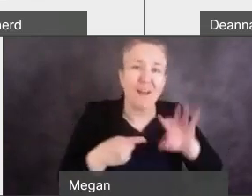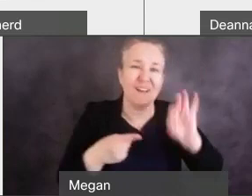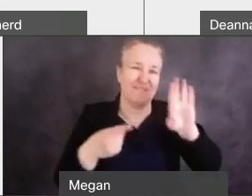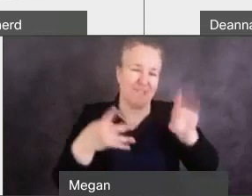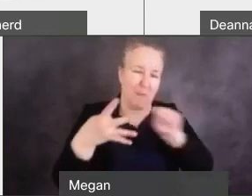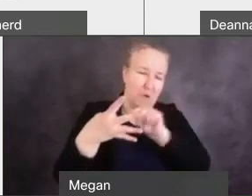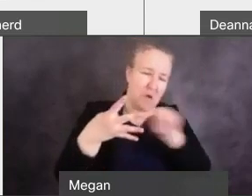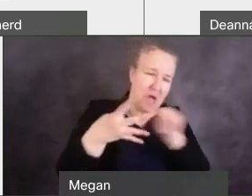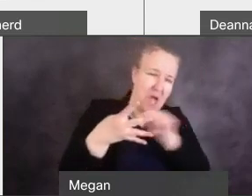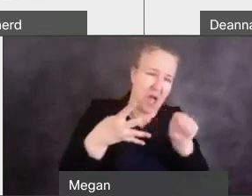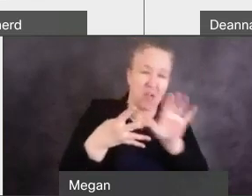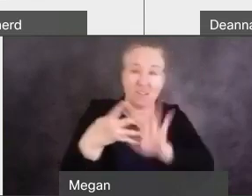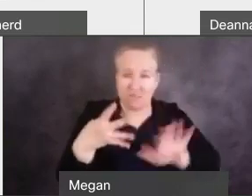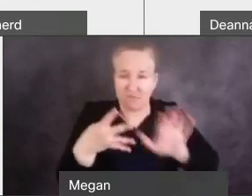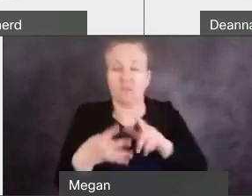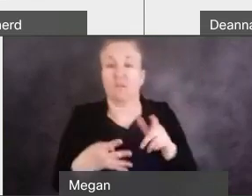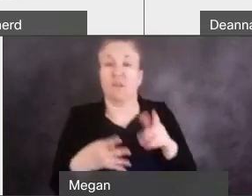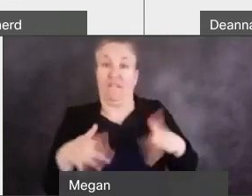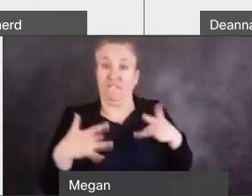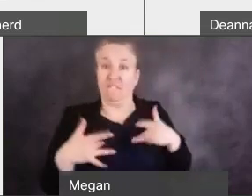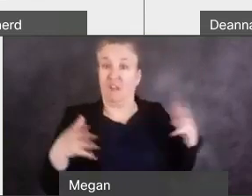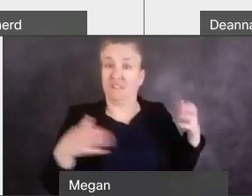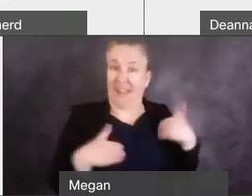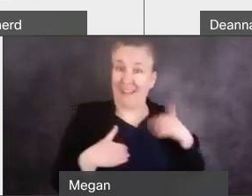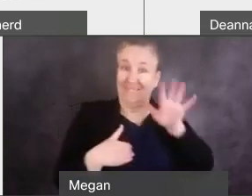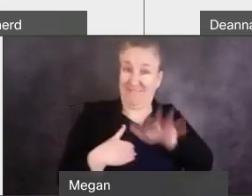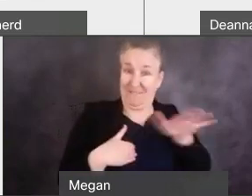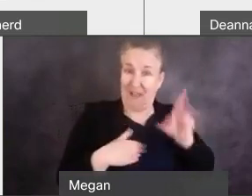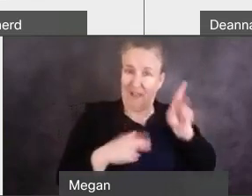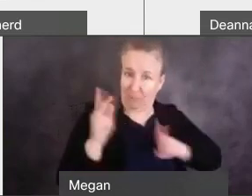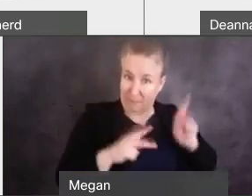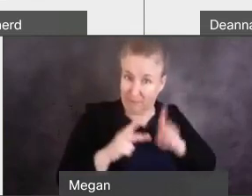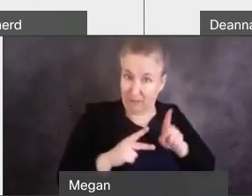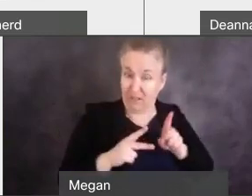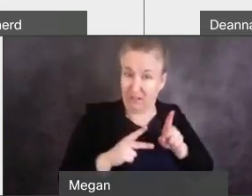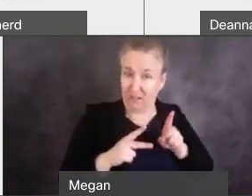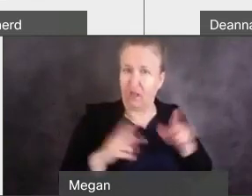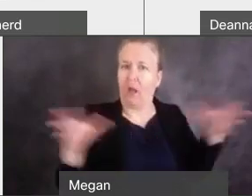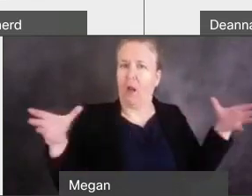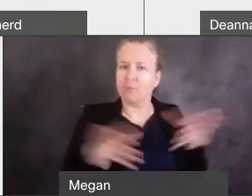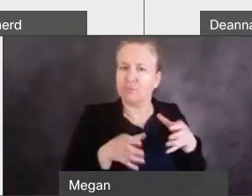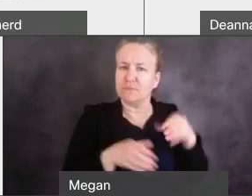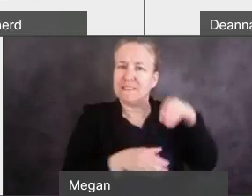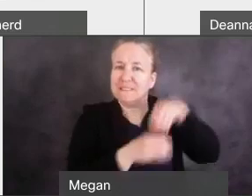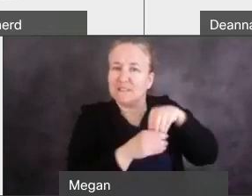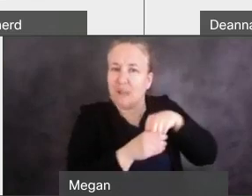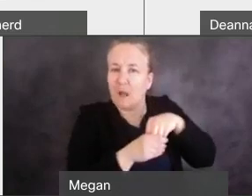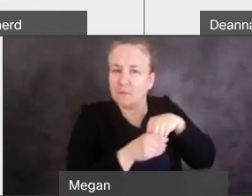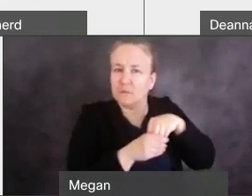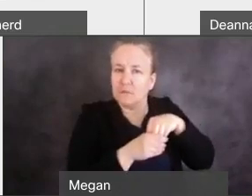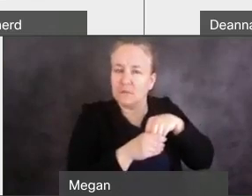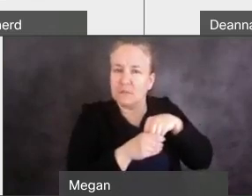At this event, there were 55 people at a time inside. I don't, my team is not sure of the total